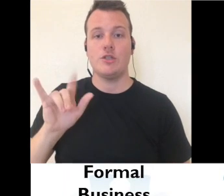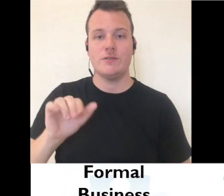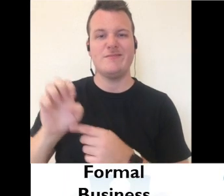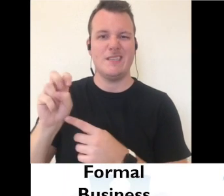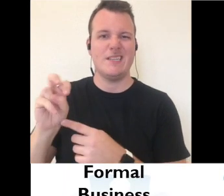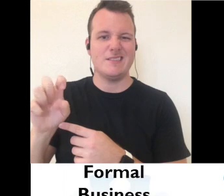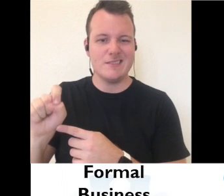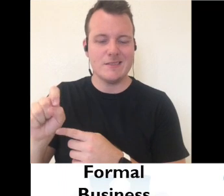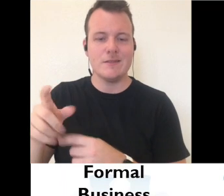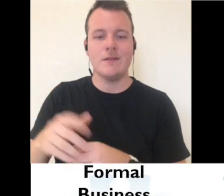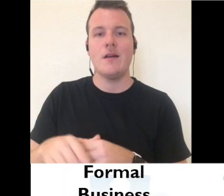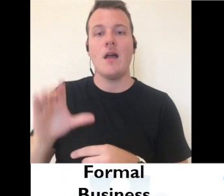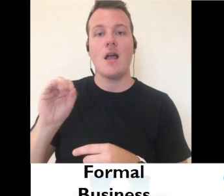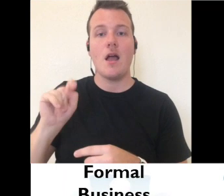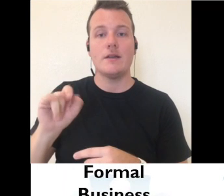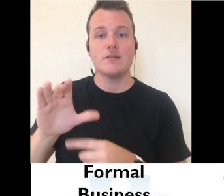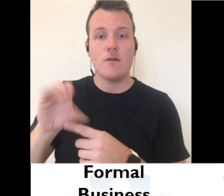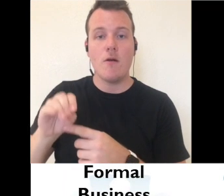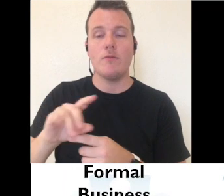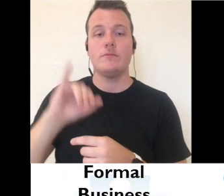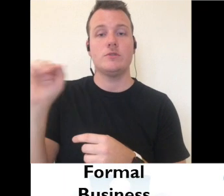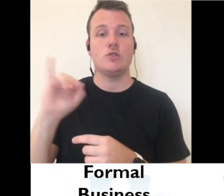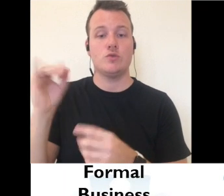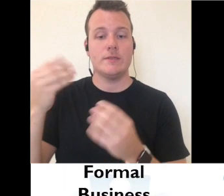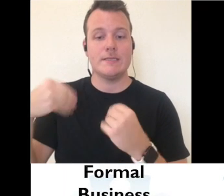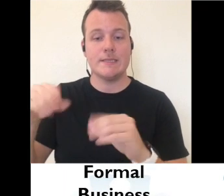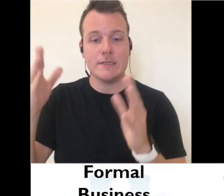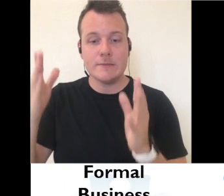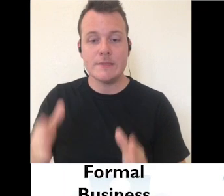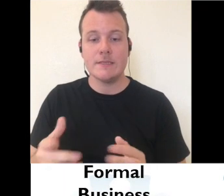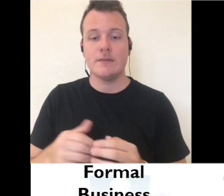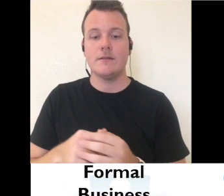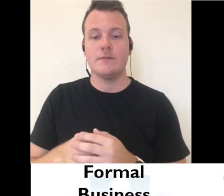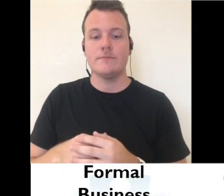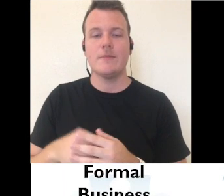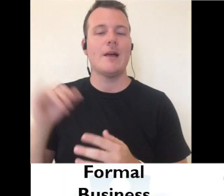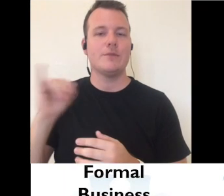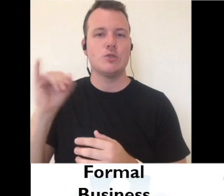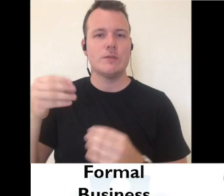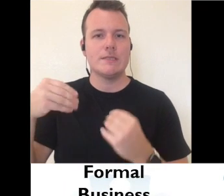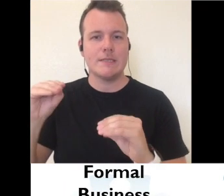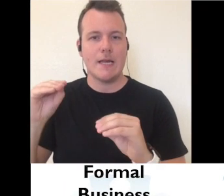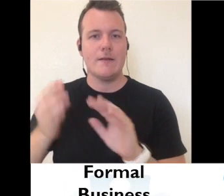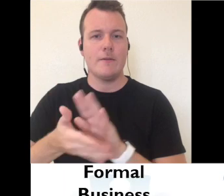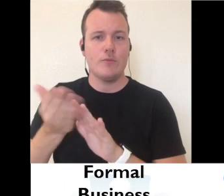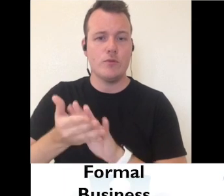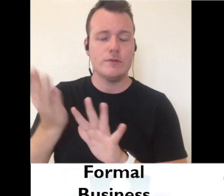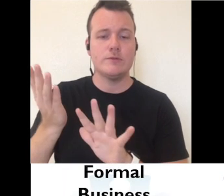salesmen, insurance sales operations, the internet, direct sales. That's all form